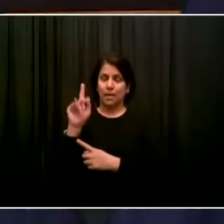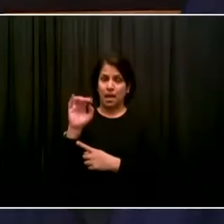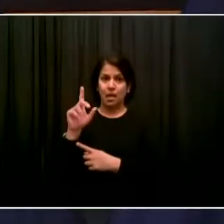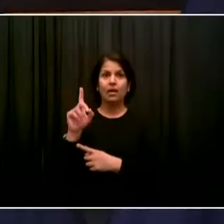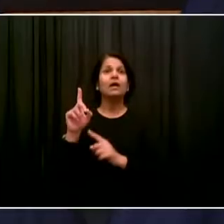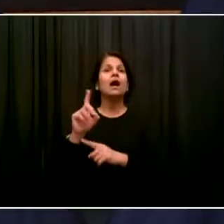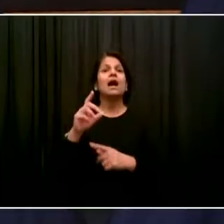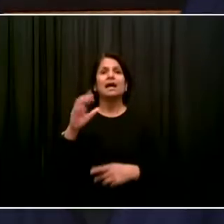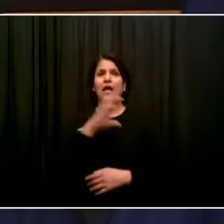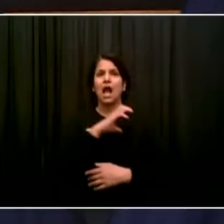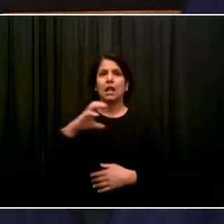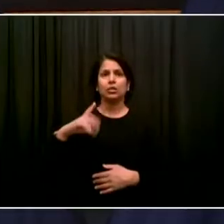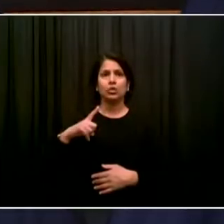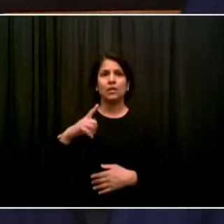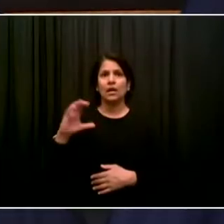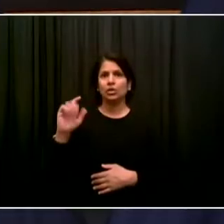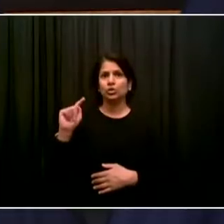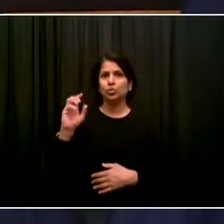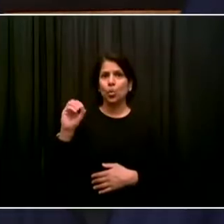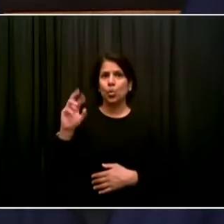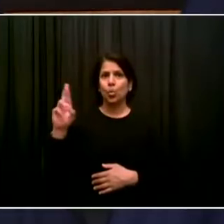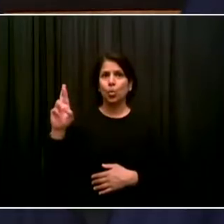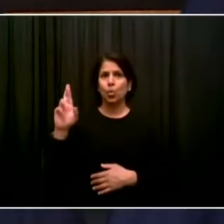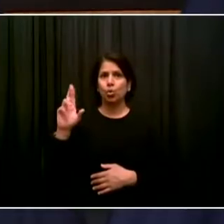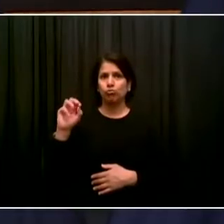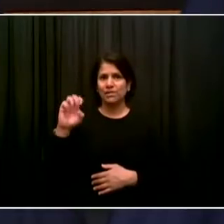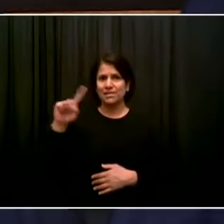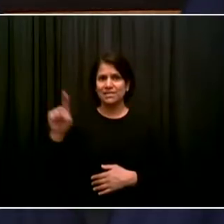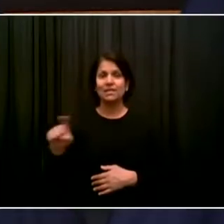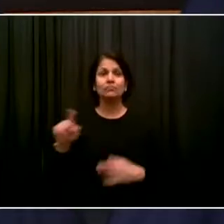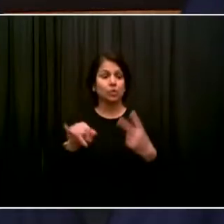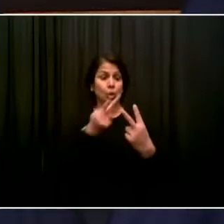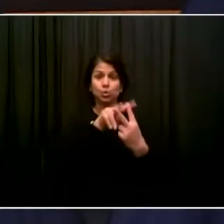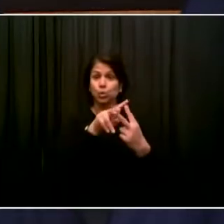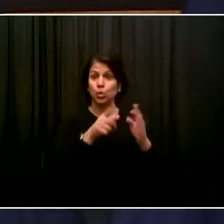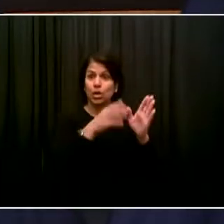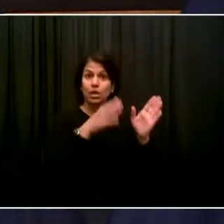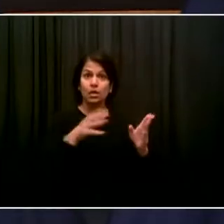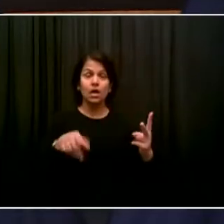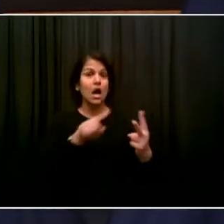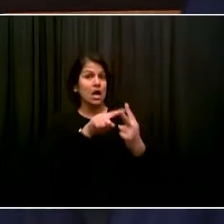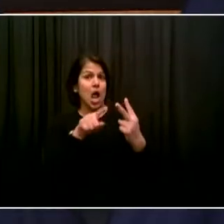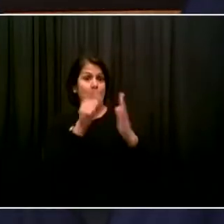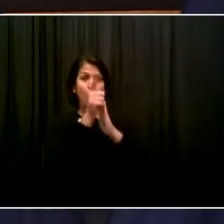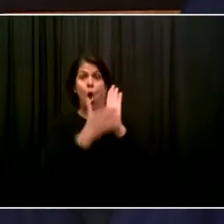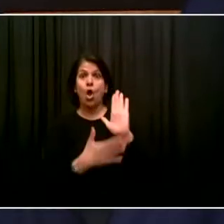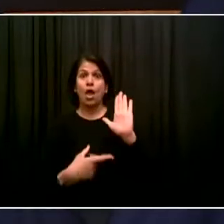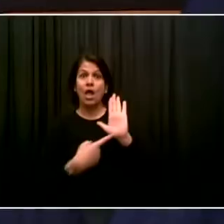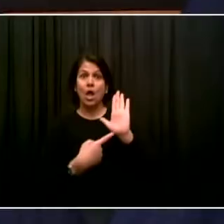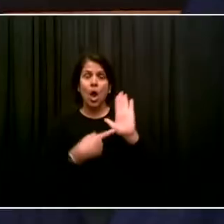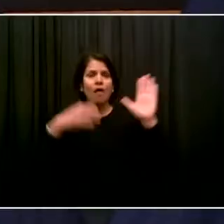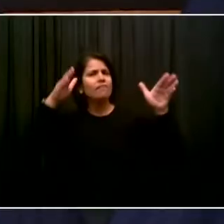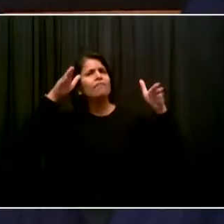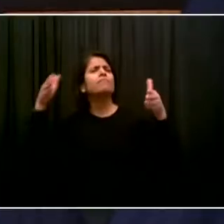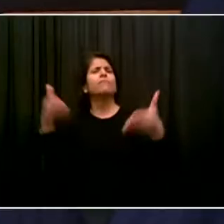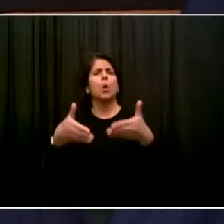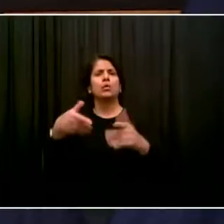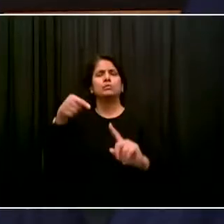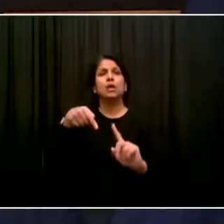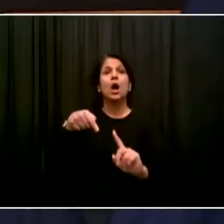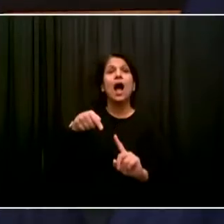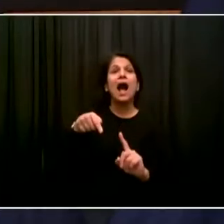WITH SENATOR CHILO BRAND AND MY